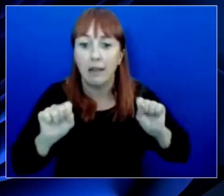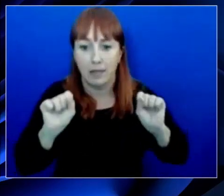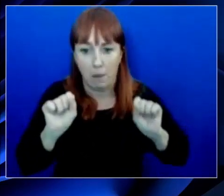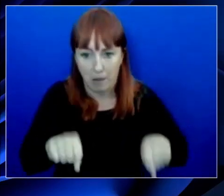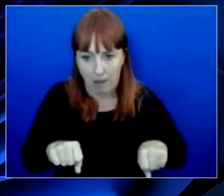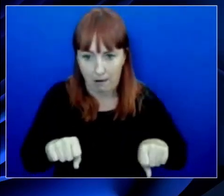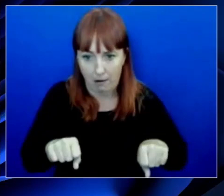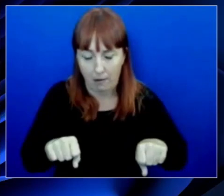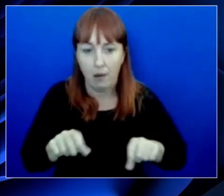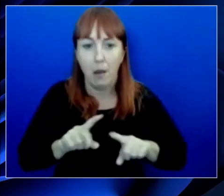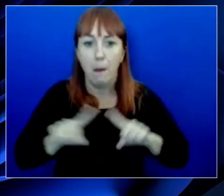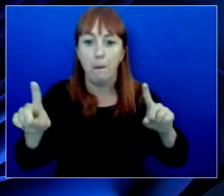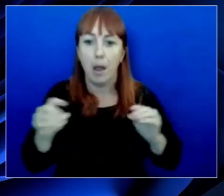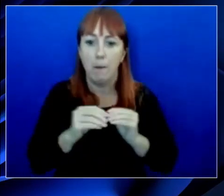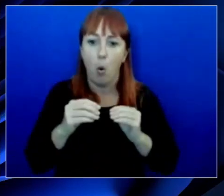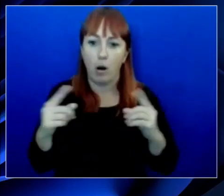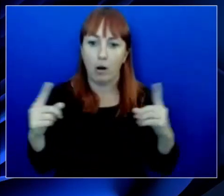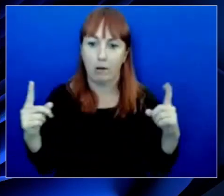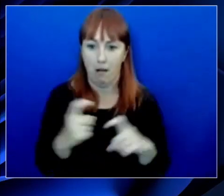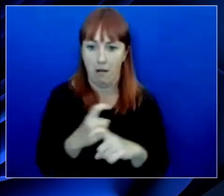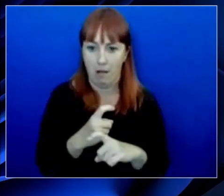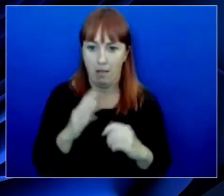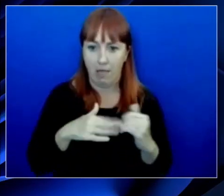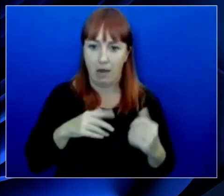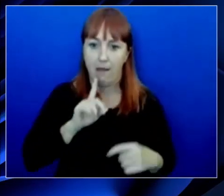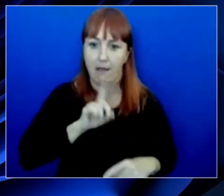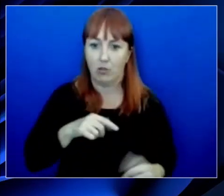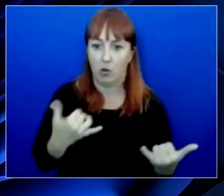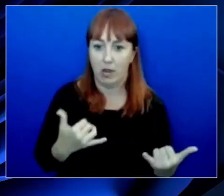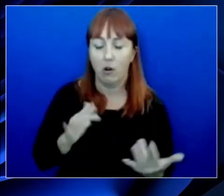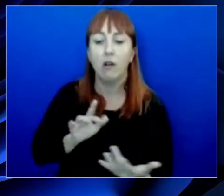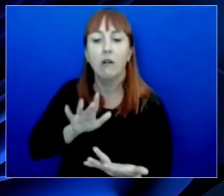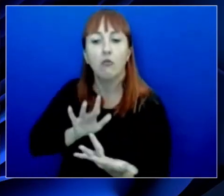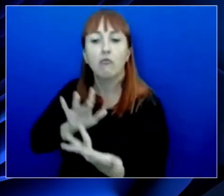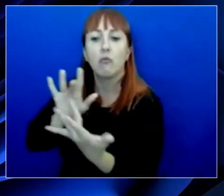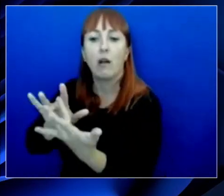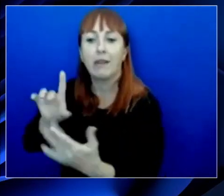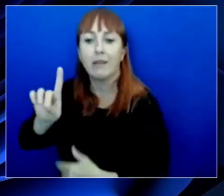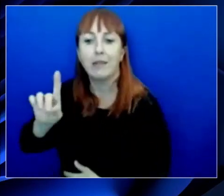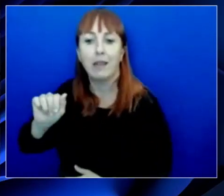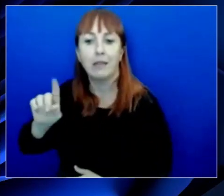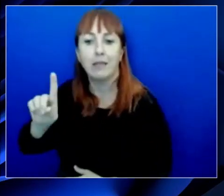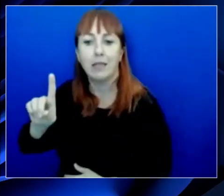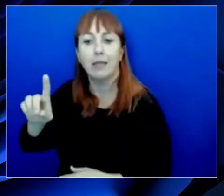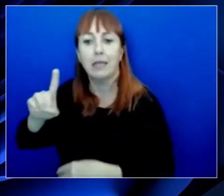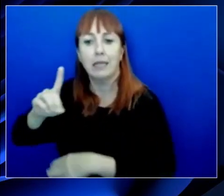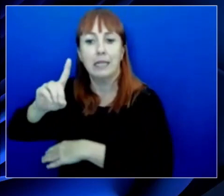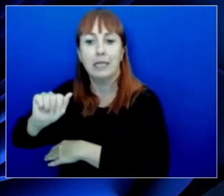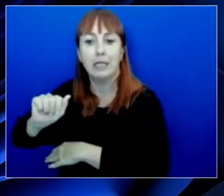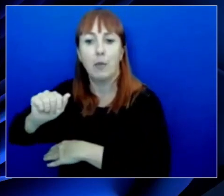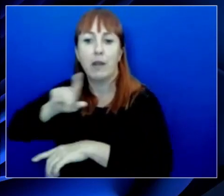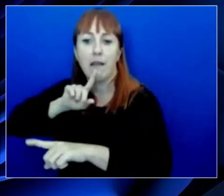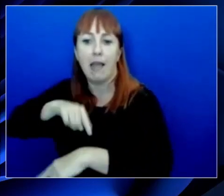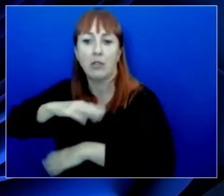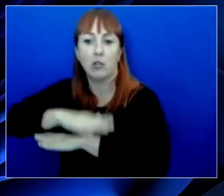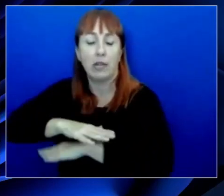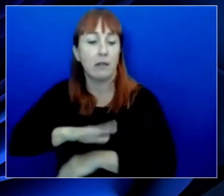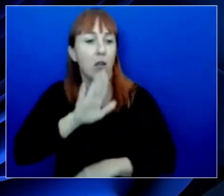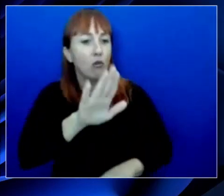probably a little more involved here. I would definitely reach out to the disability answer desk for that answer. That is a great point Jeff and I